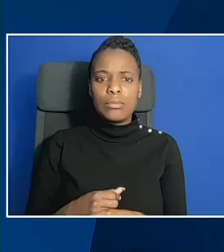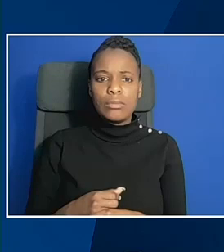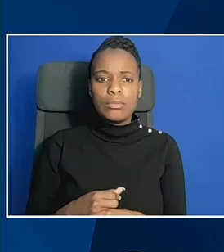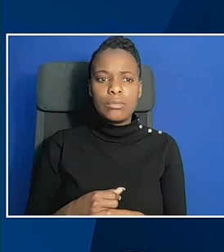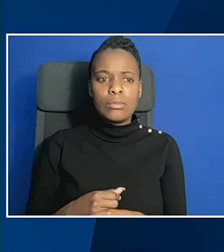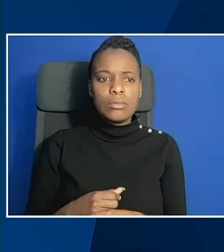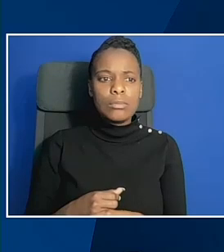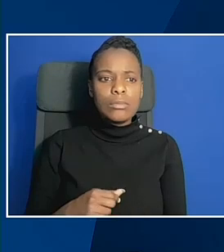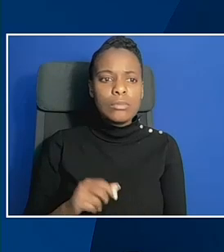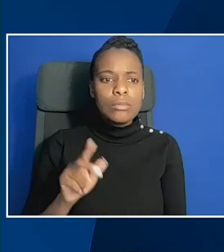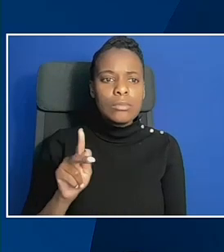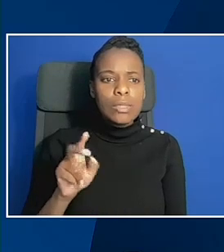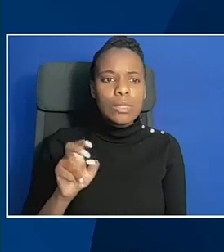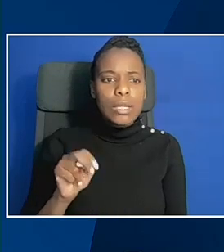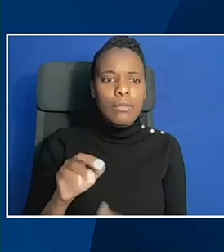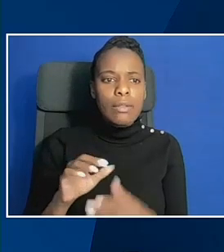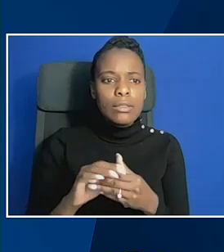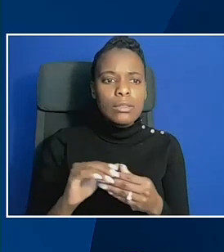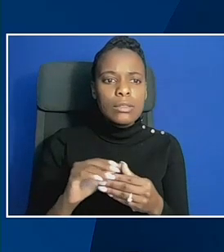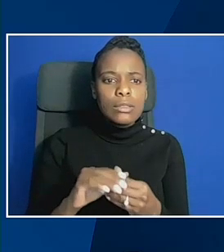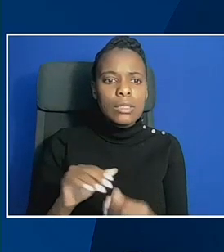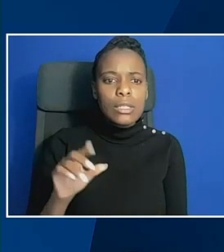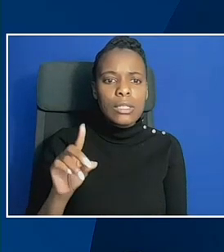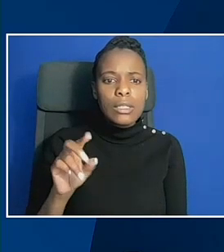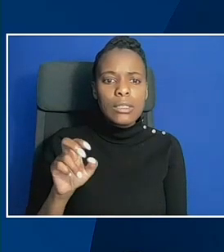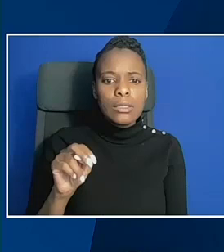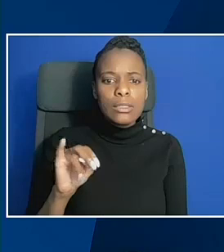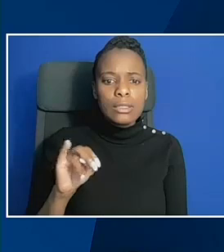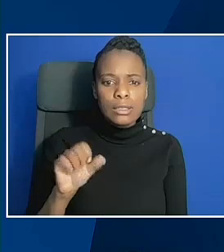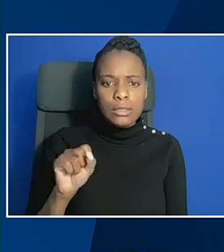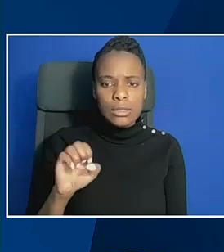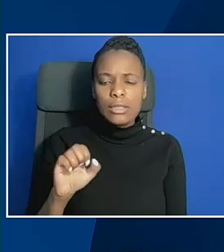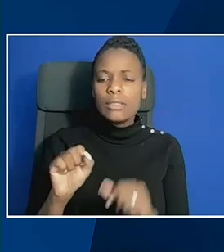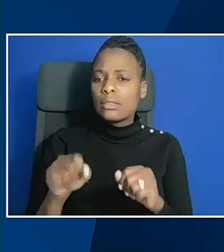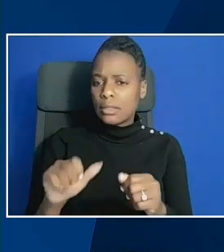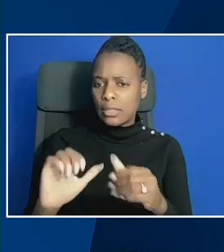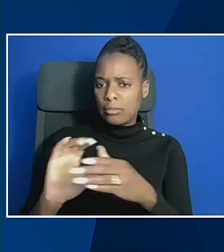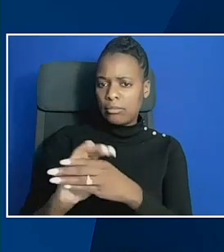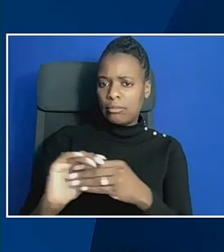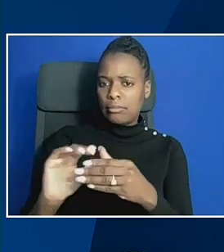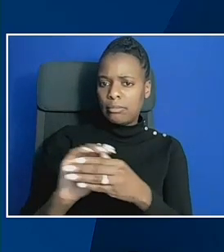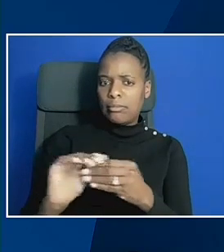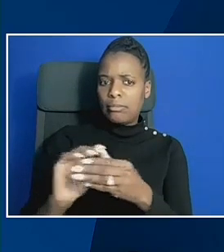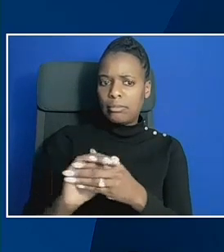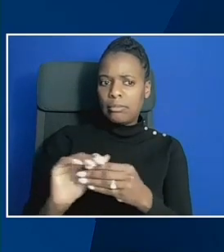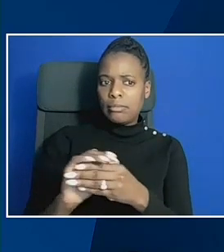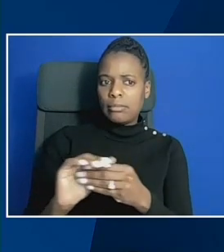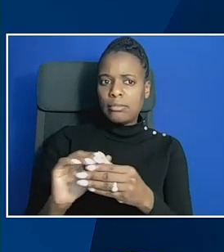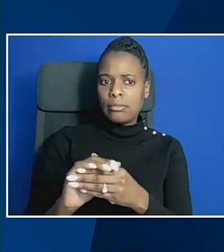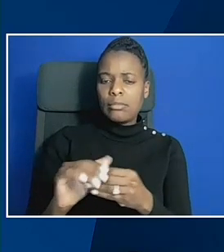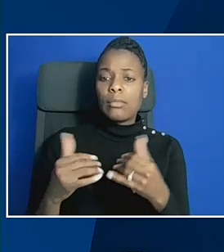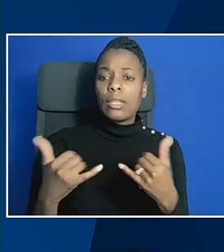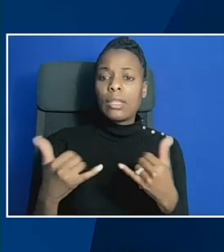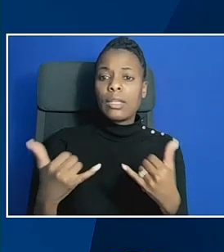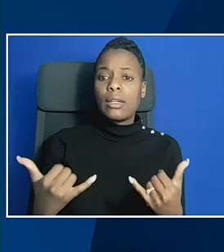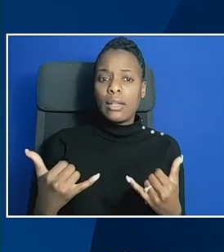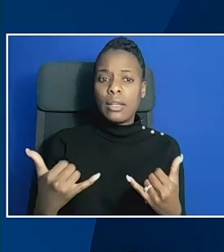weigh in. I do see Robyn and Carolyn's hand up but we're gonna because we're coming up to the noon time break.